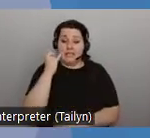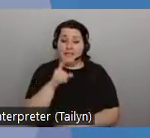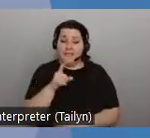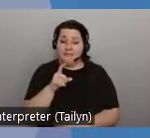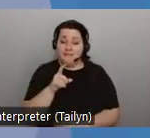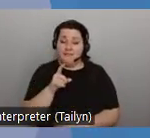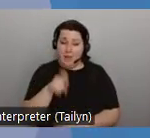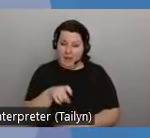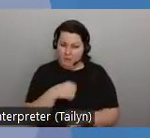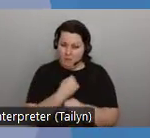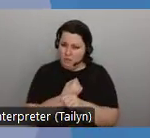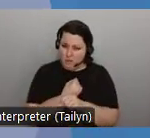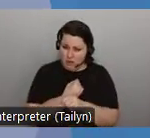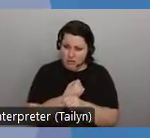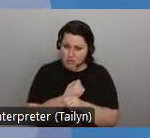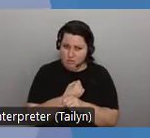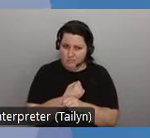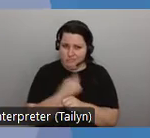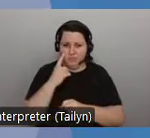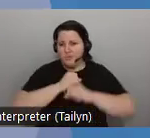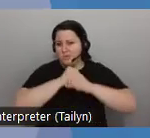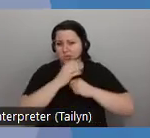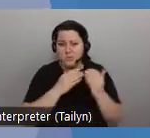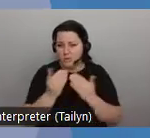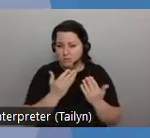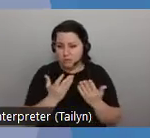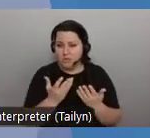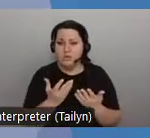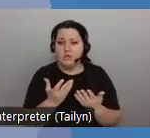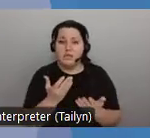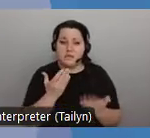so if you have to do that for security reasons or whatever,